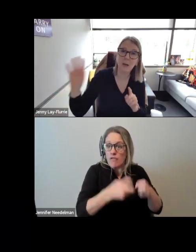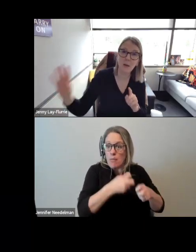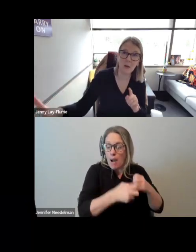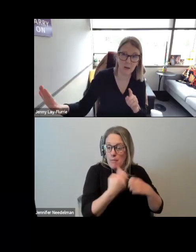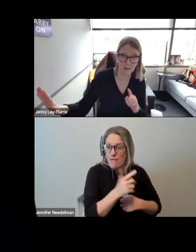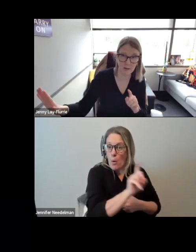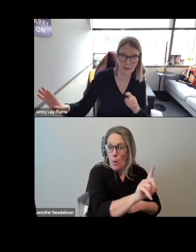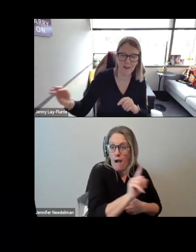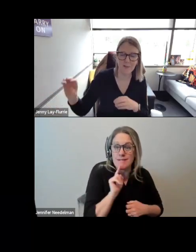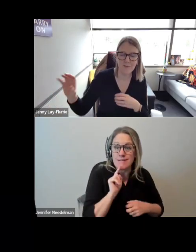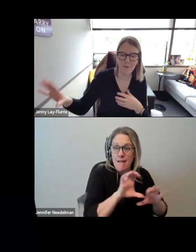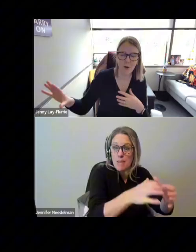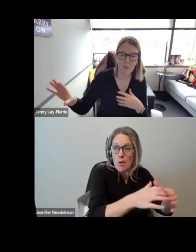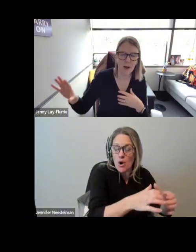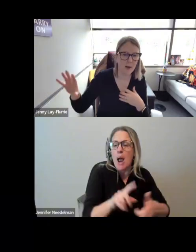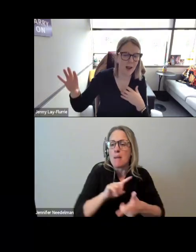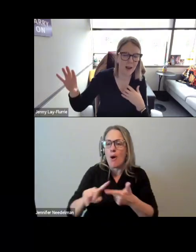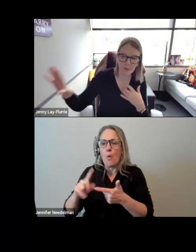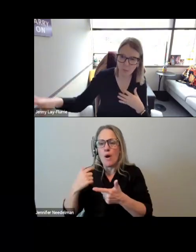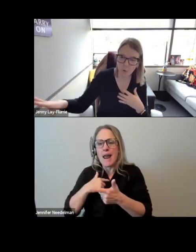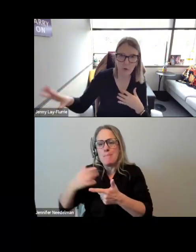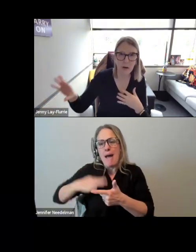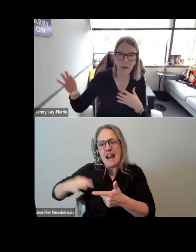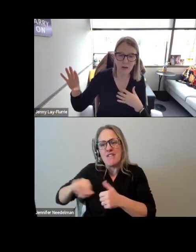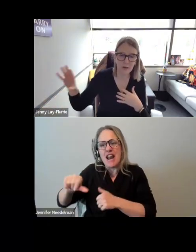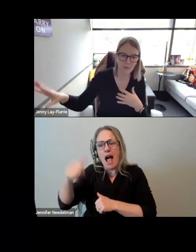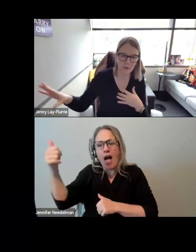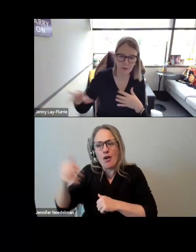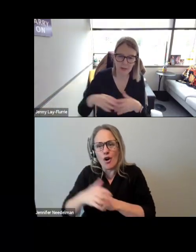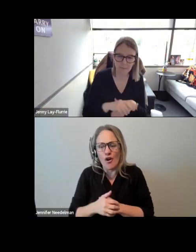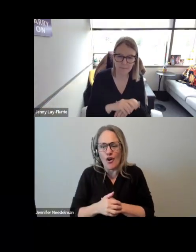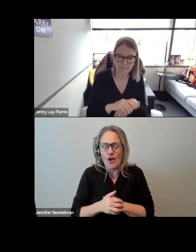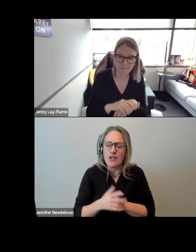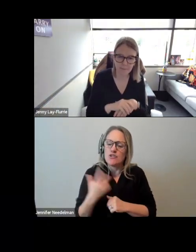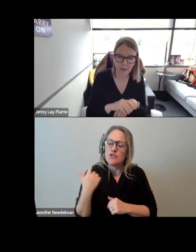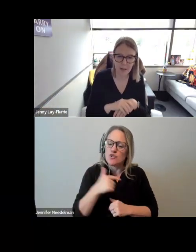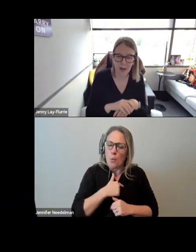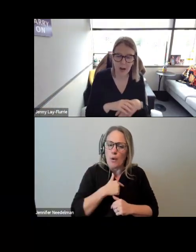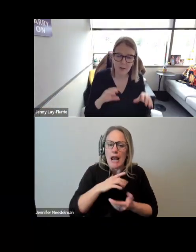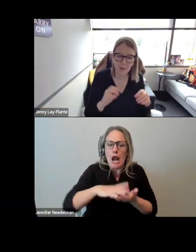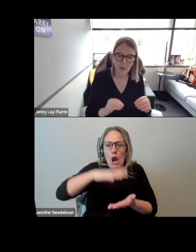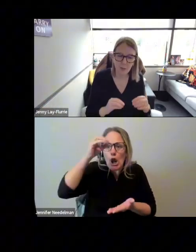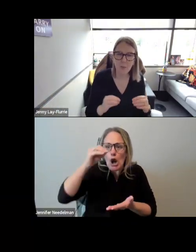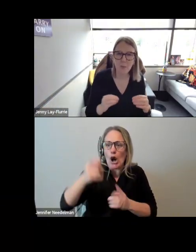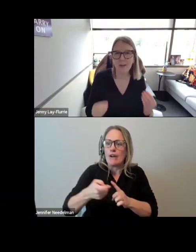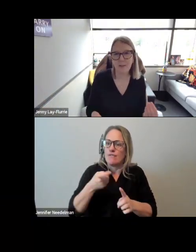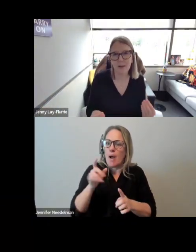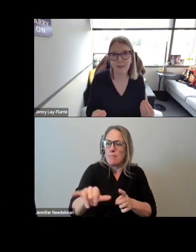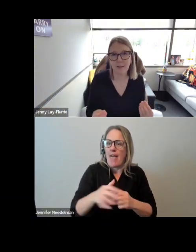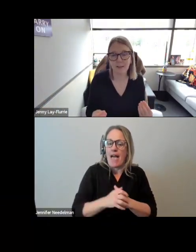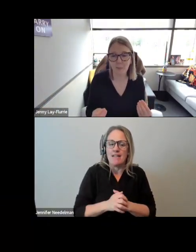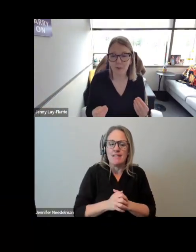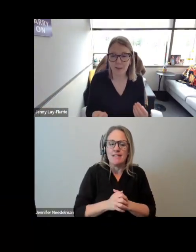and we learn from and exploring our diversity. And then the third one was listening systems.